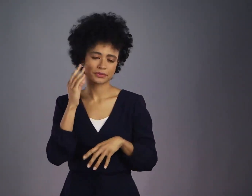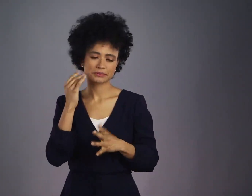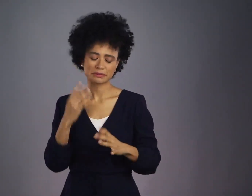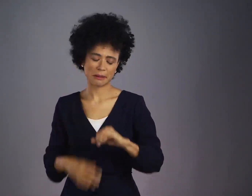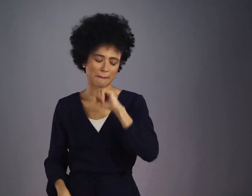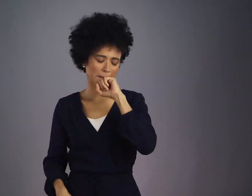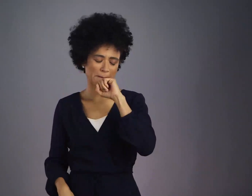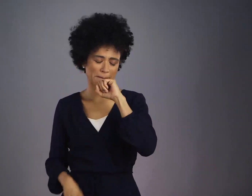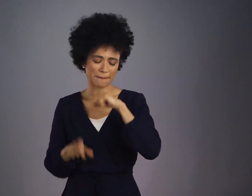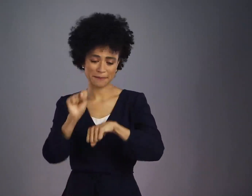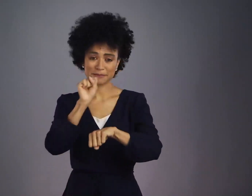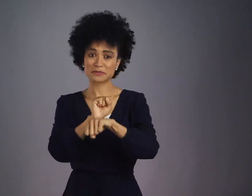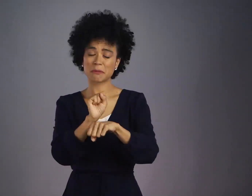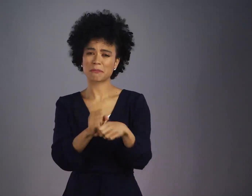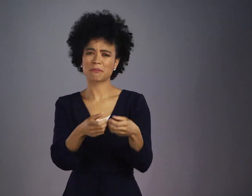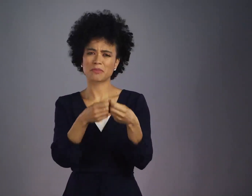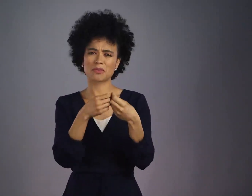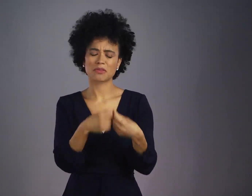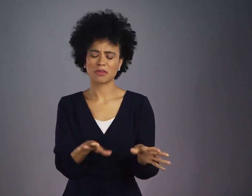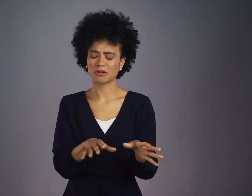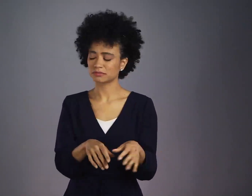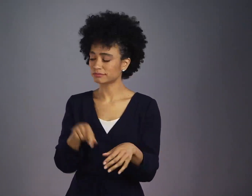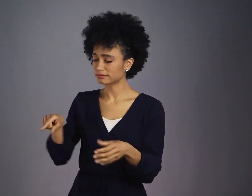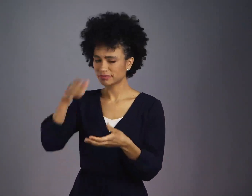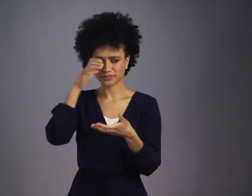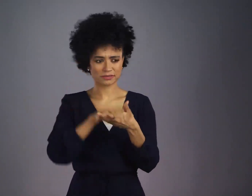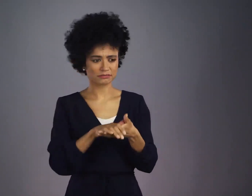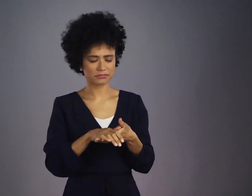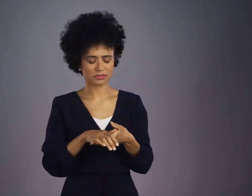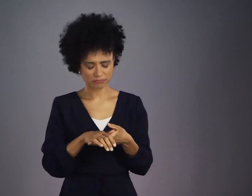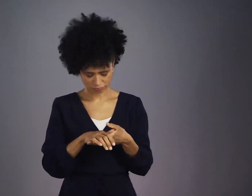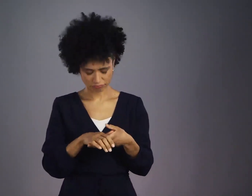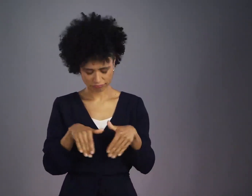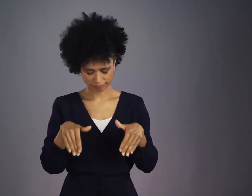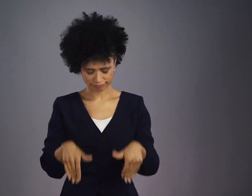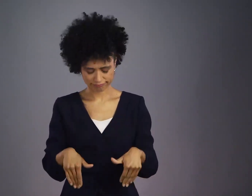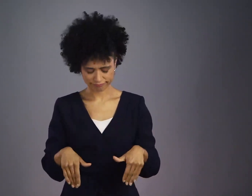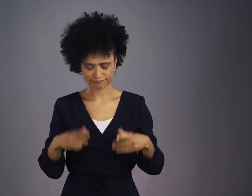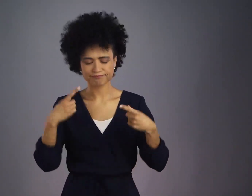Time after time, this apparent calamity has been a boon to us,